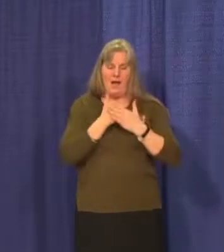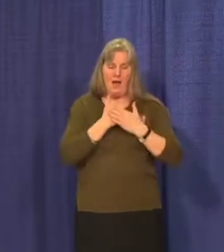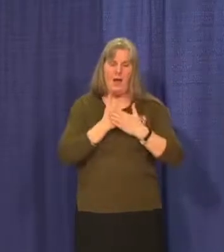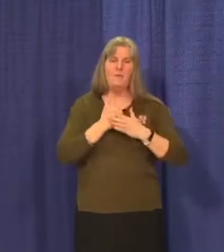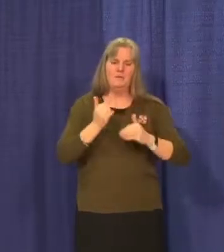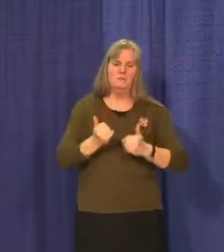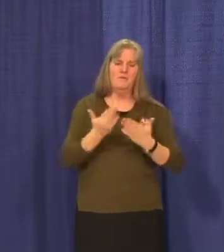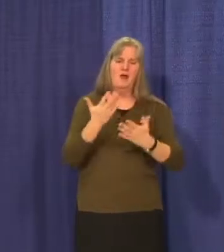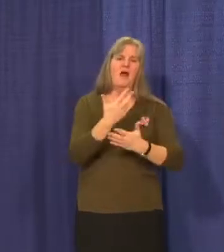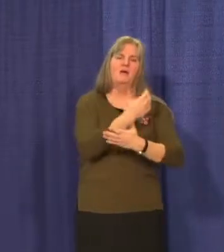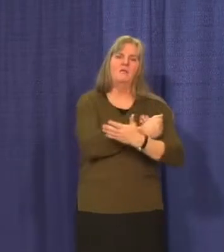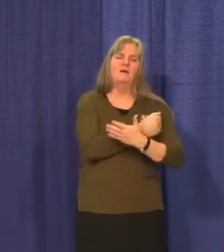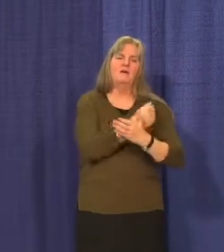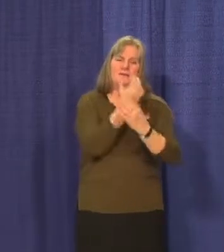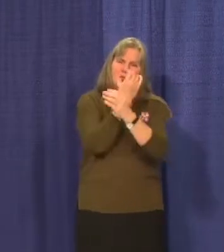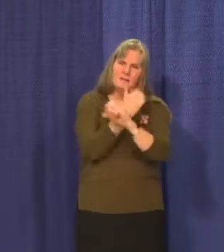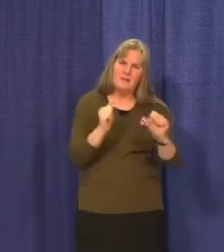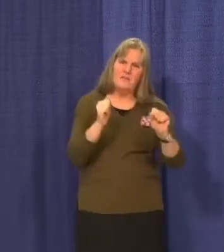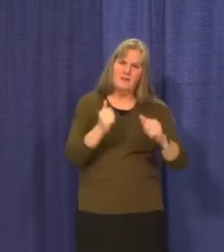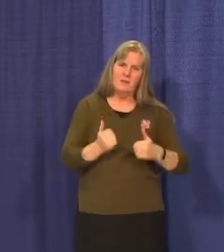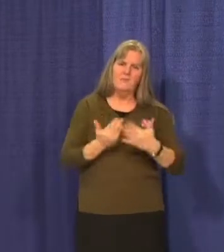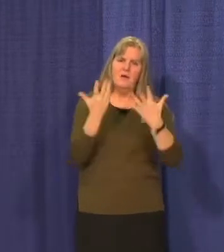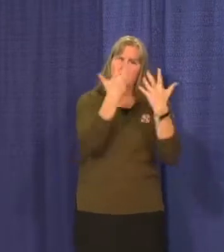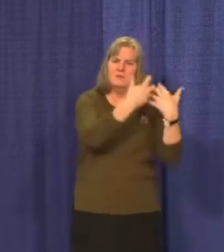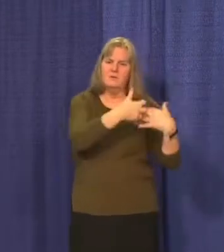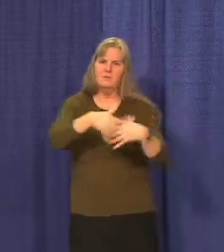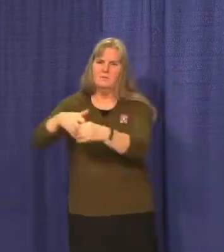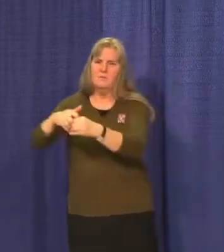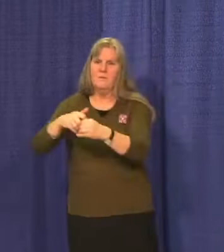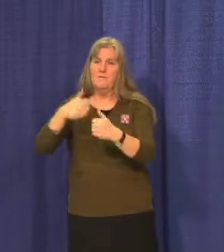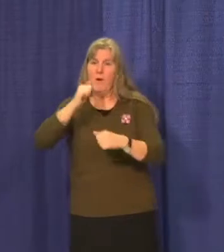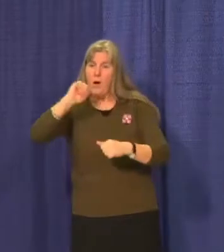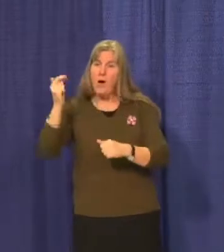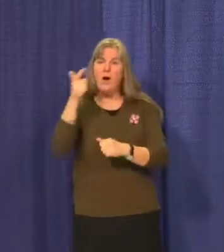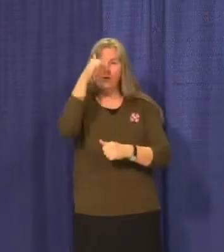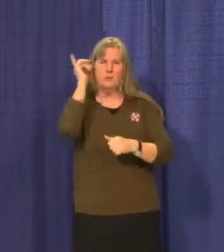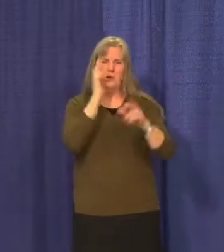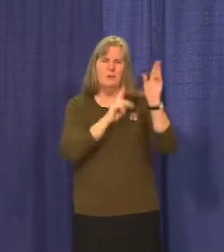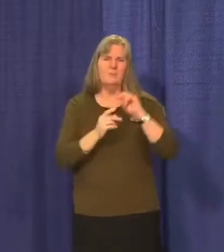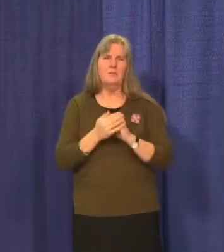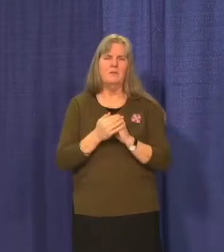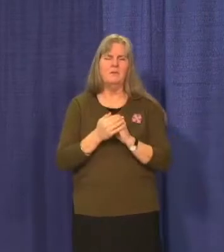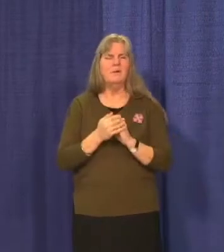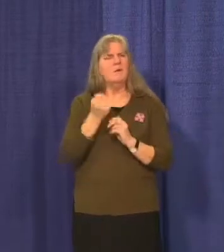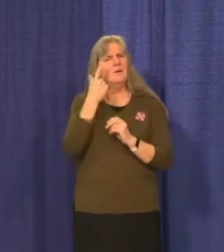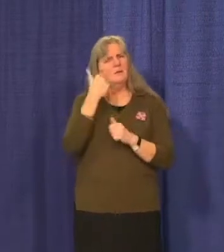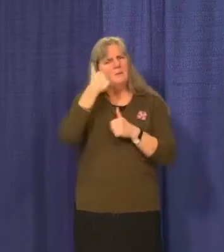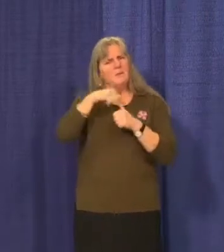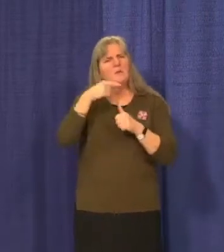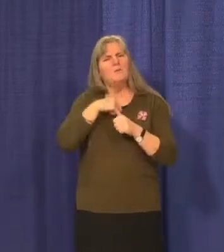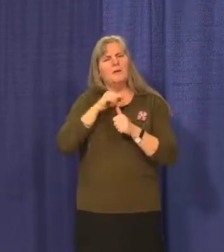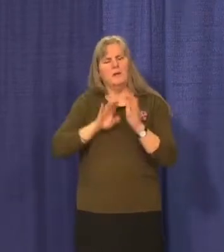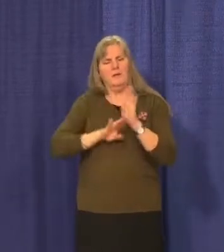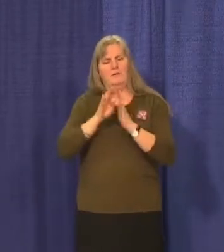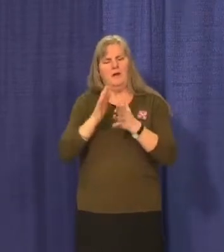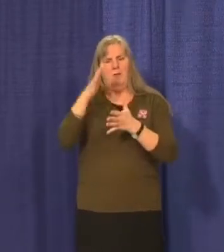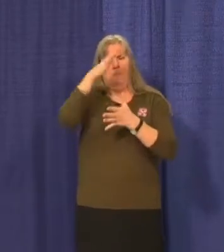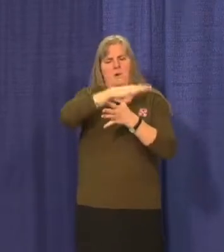to rollout the vaccine safely and effectively for all Yukoners. As I said, we are prioritizing